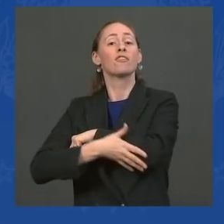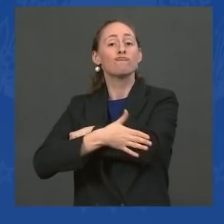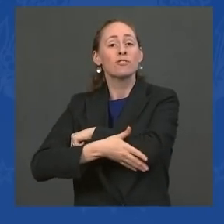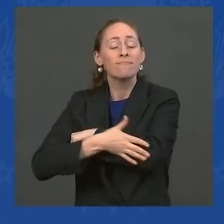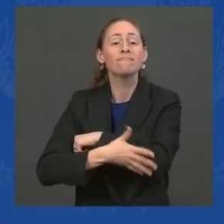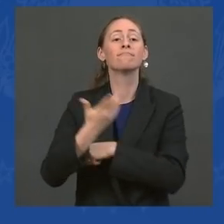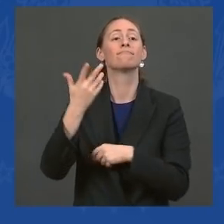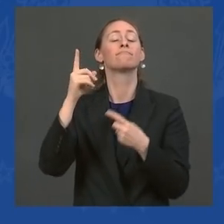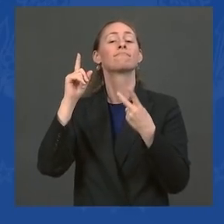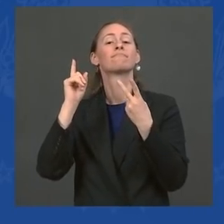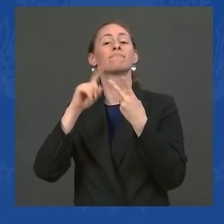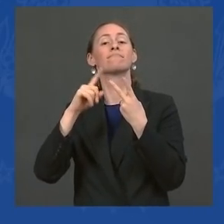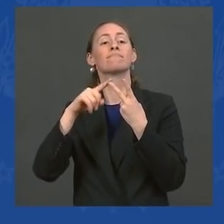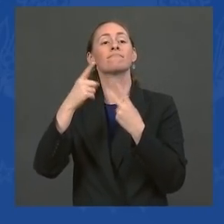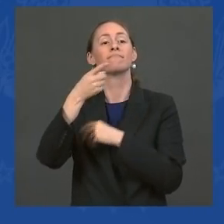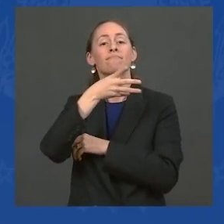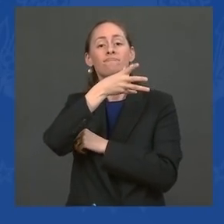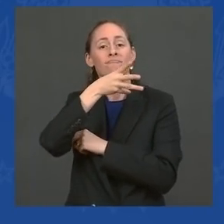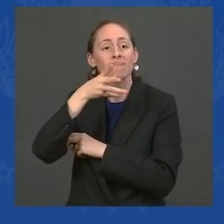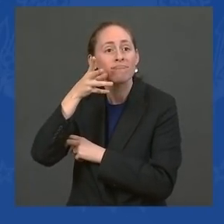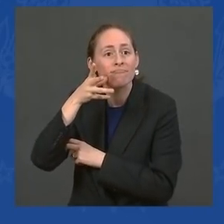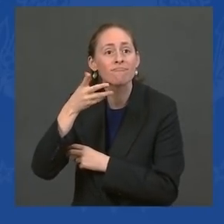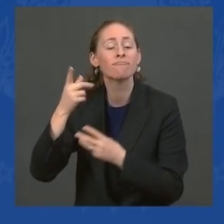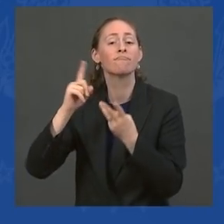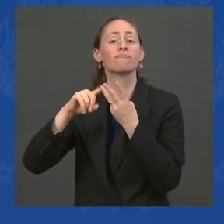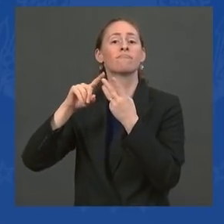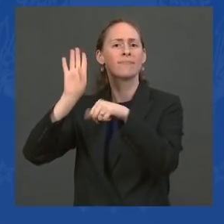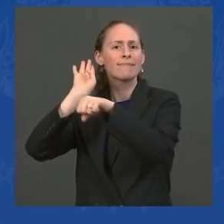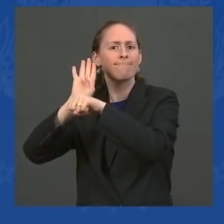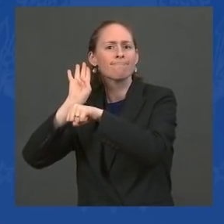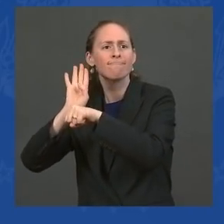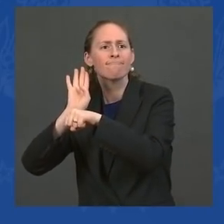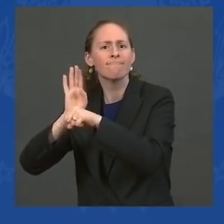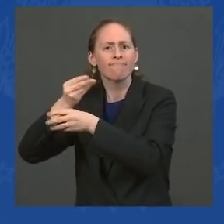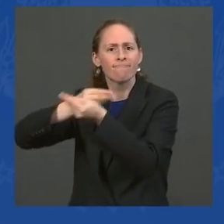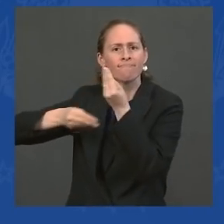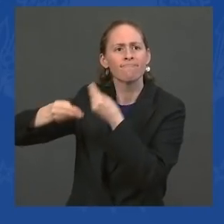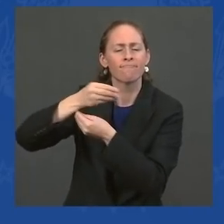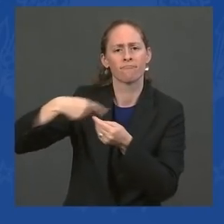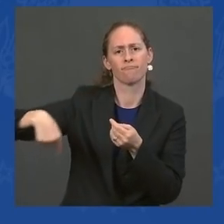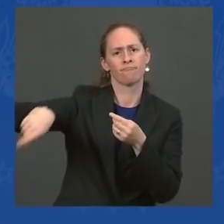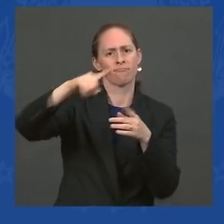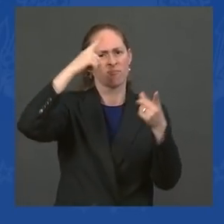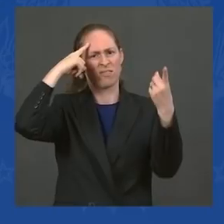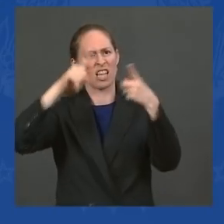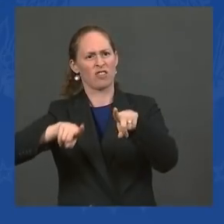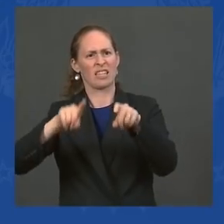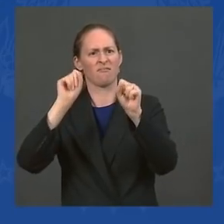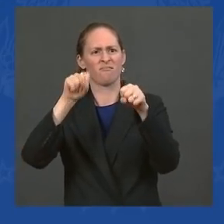We're all working together to advance wind and solar, to promote climate-smart agriculture and forestry